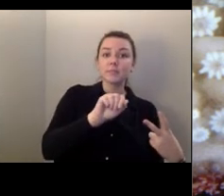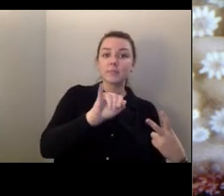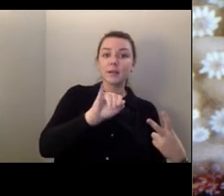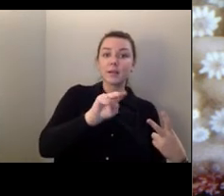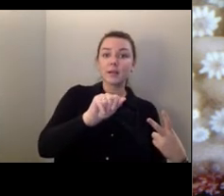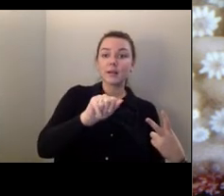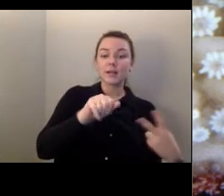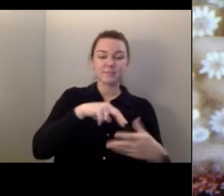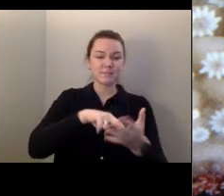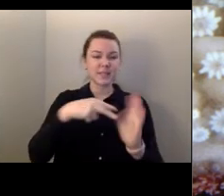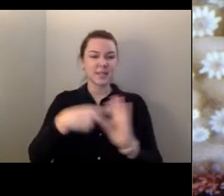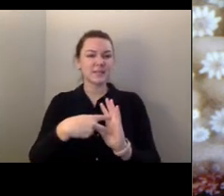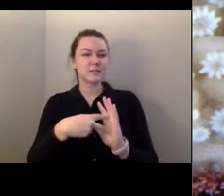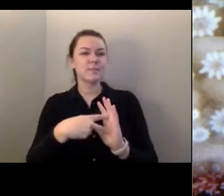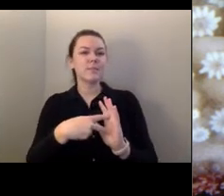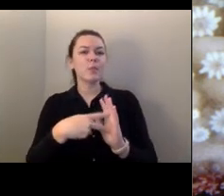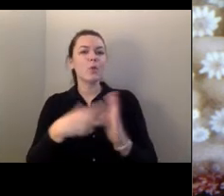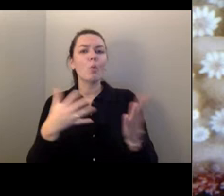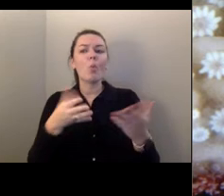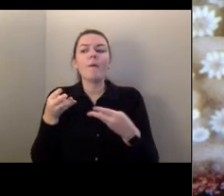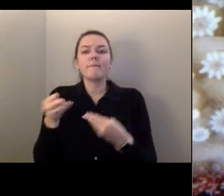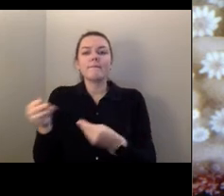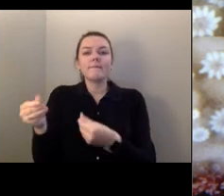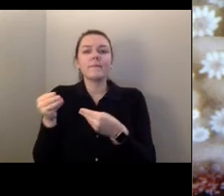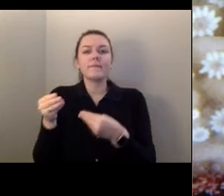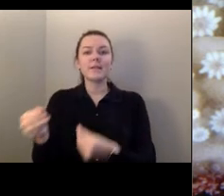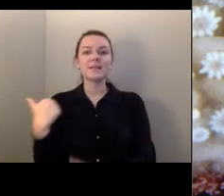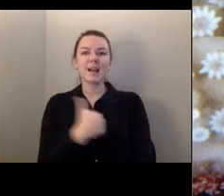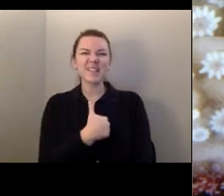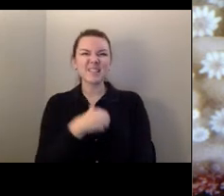And if we really think about it, the world feeds us, right?